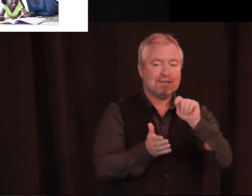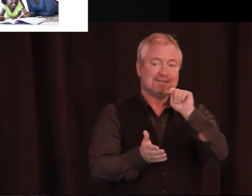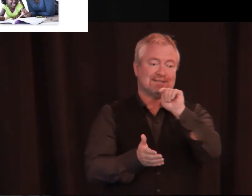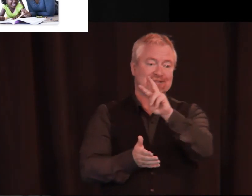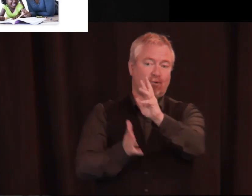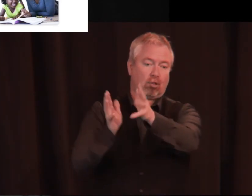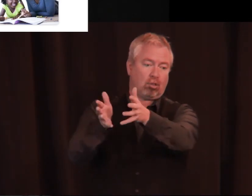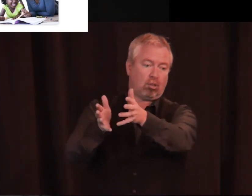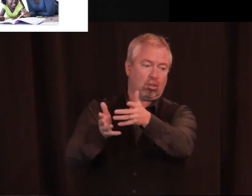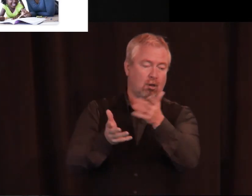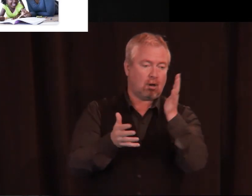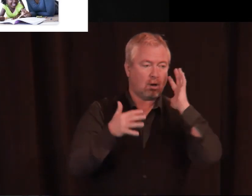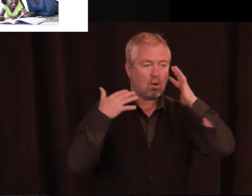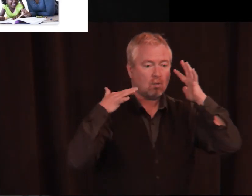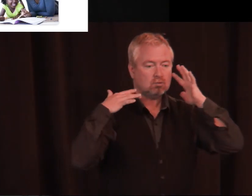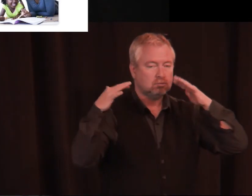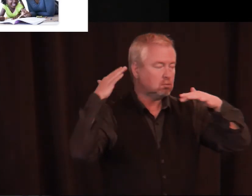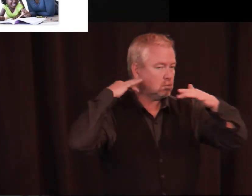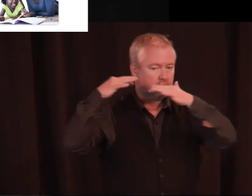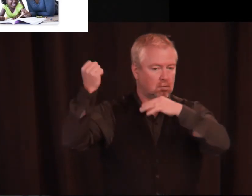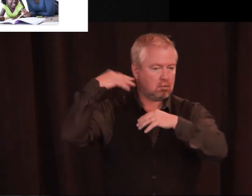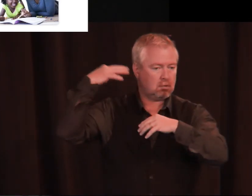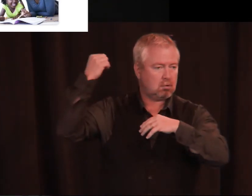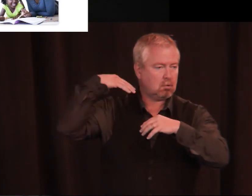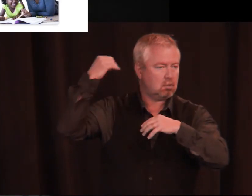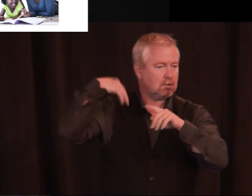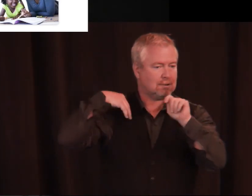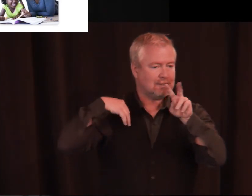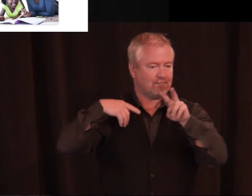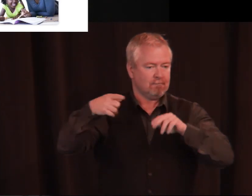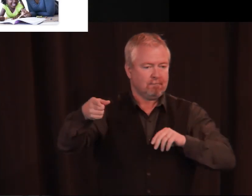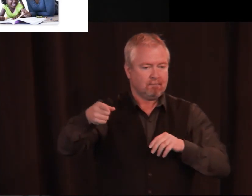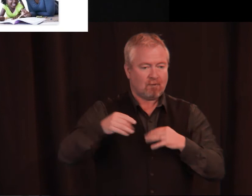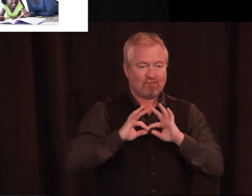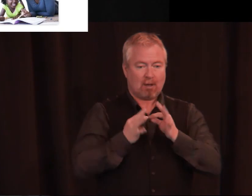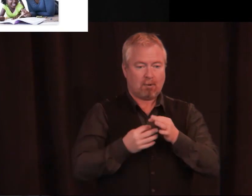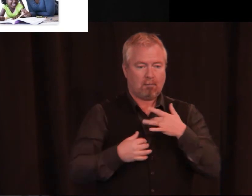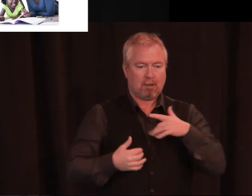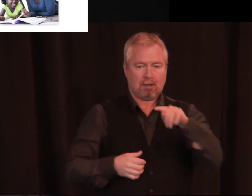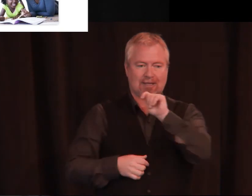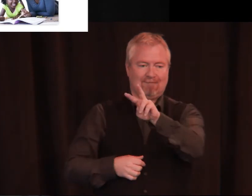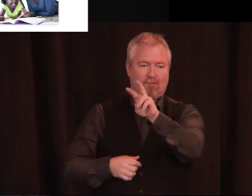And we found that that played a role, too, the families that tended to have TV on as